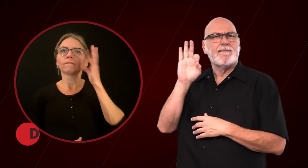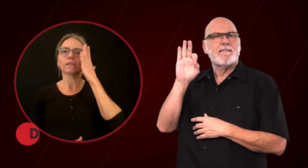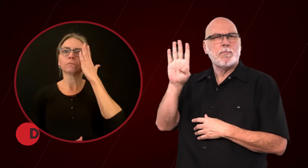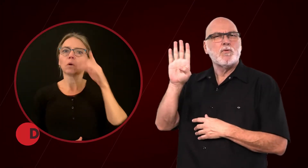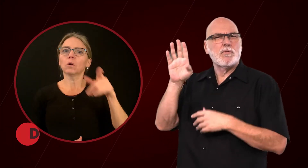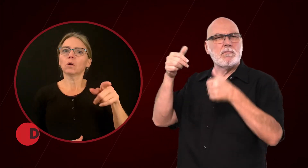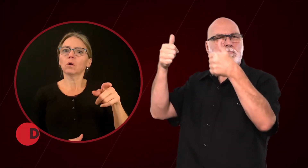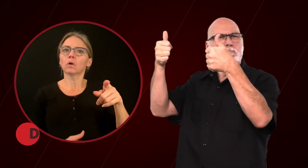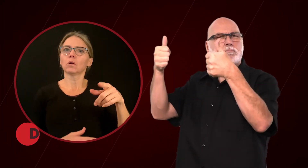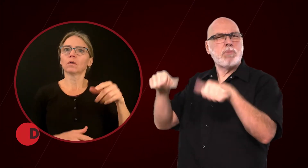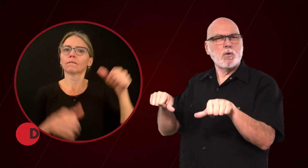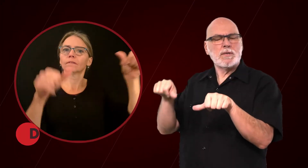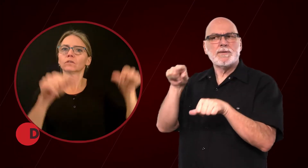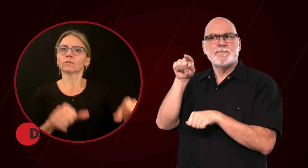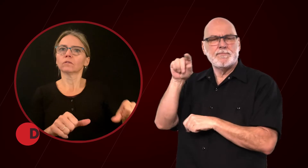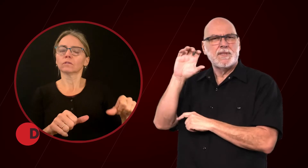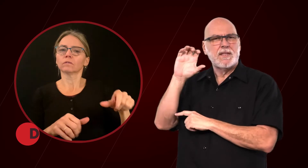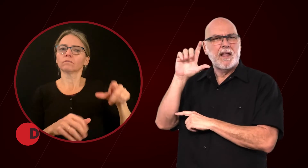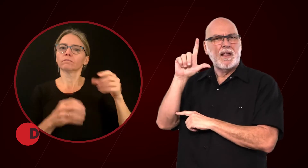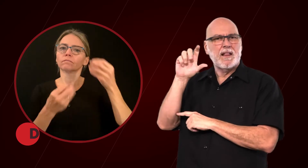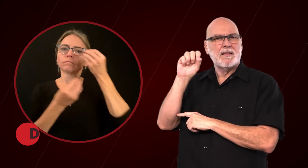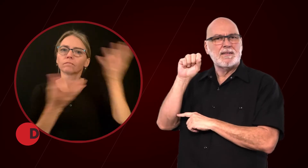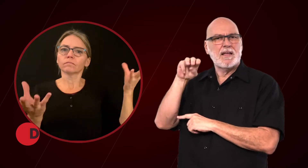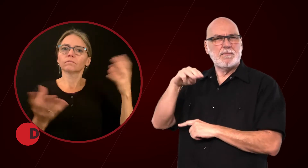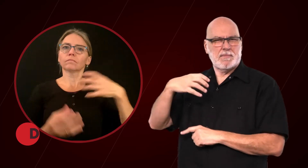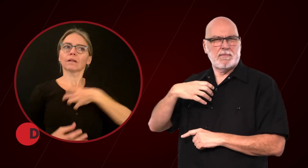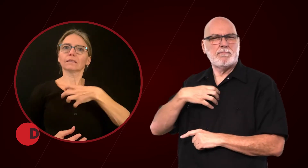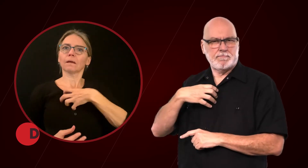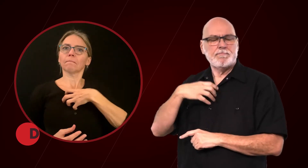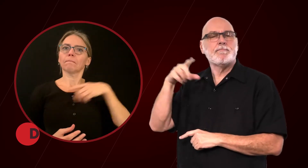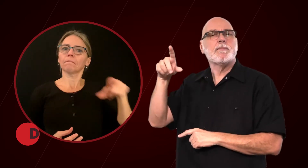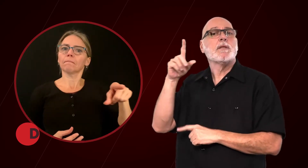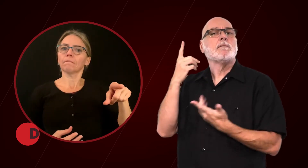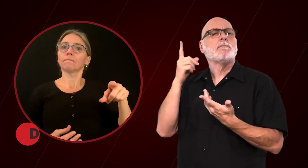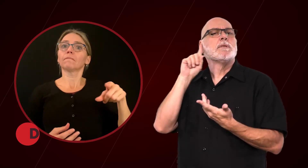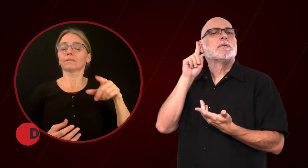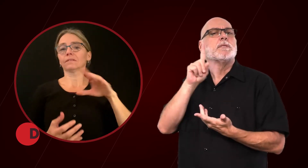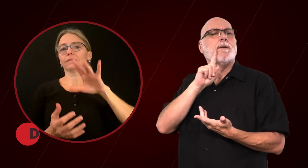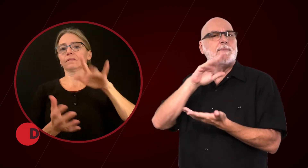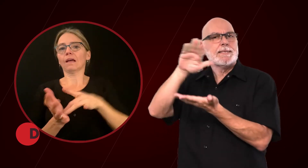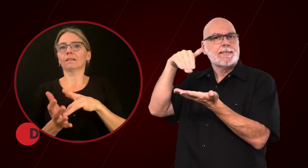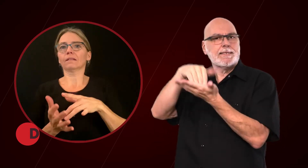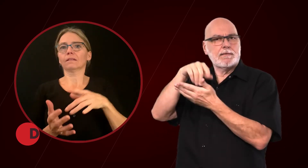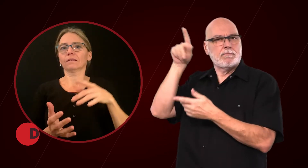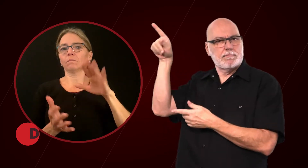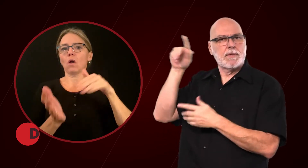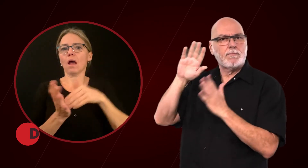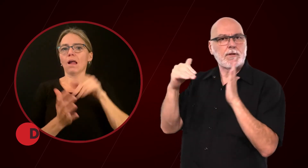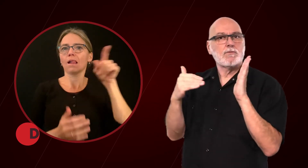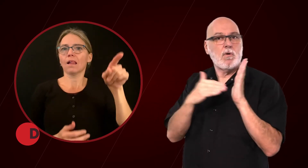[Anselmo]: I saw a post on Facebook that the Deaf Center in Montreal,